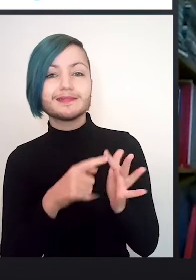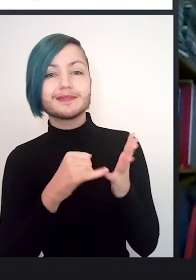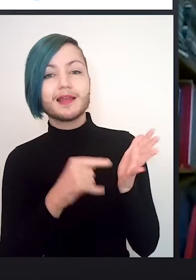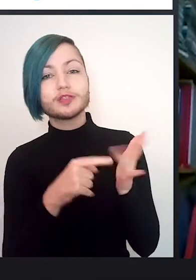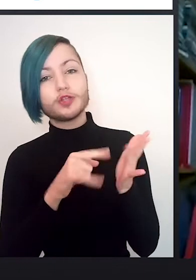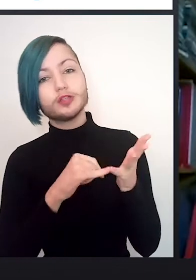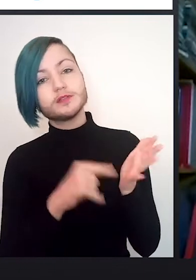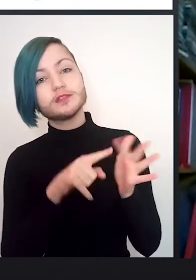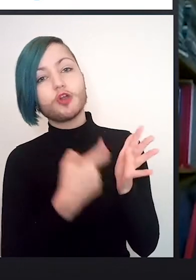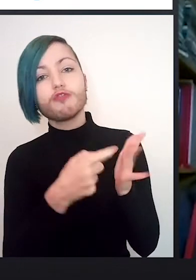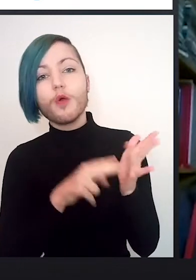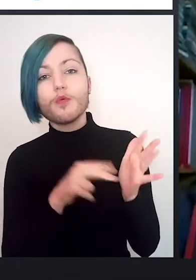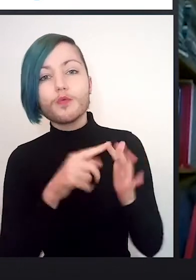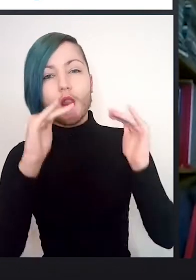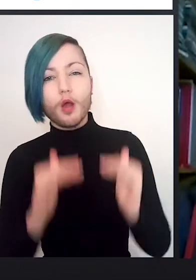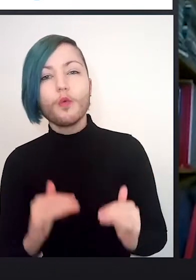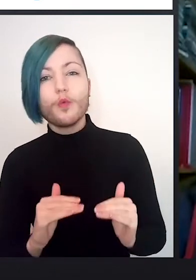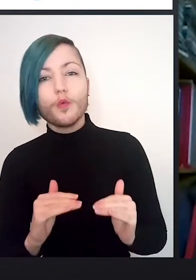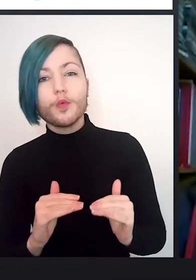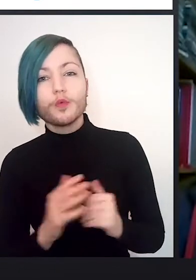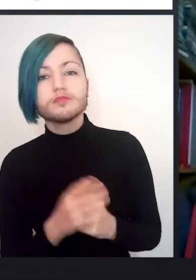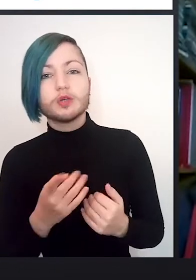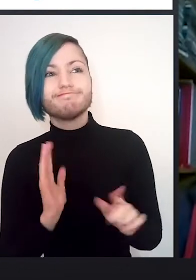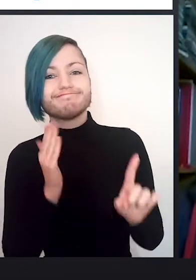a very low range and the idea behind it is that